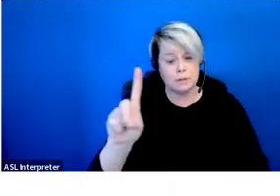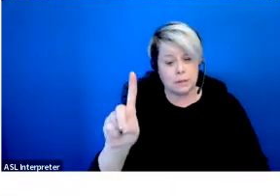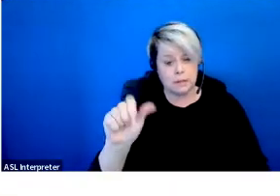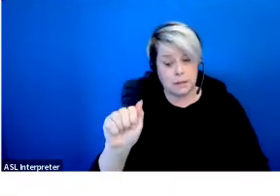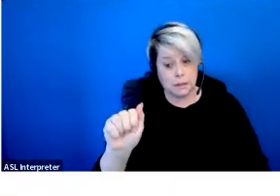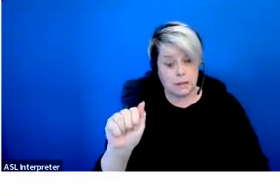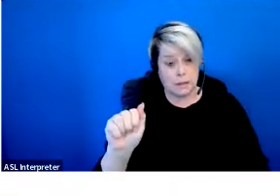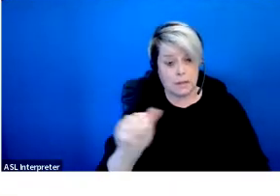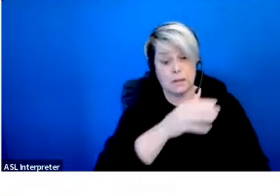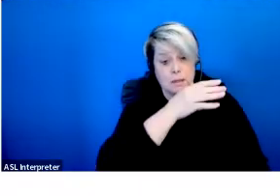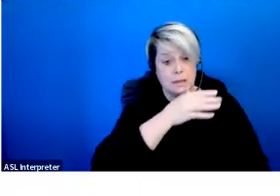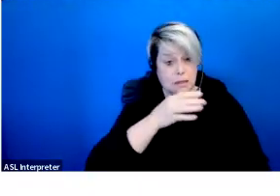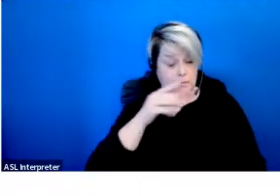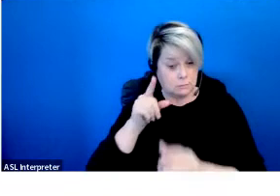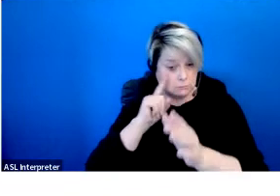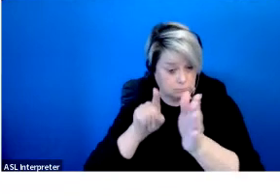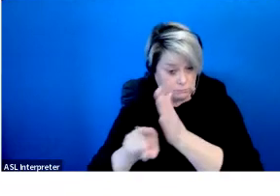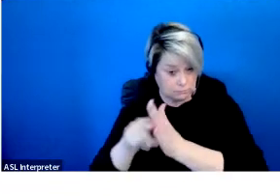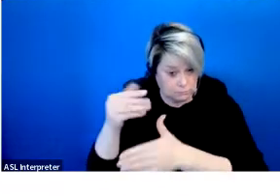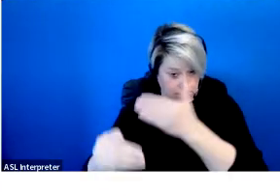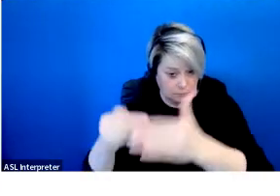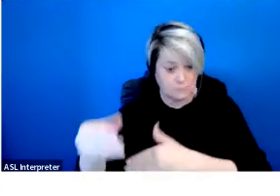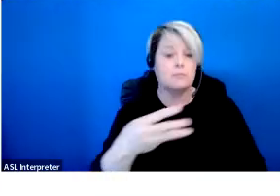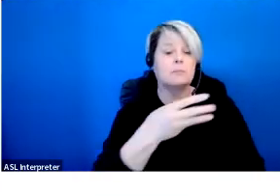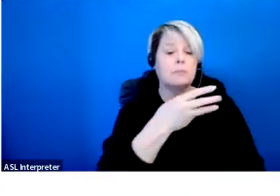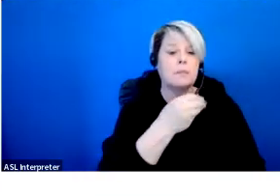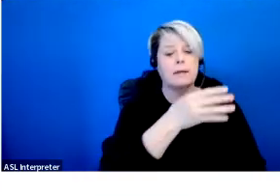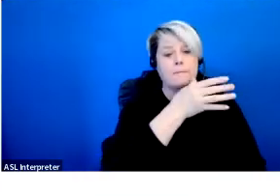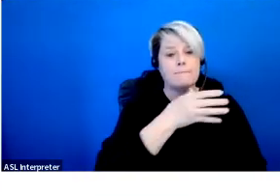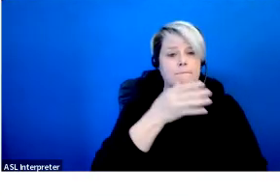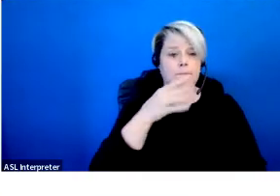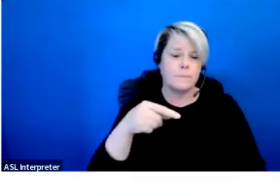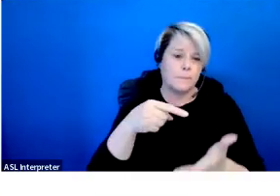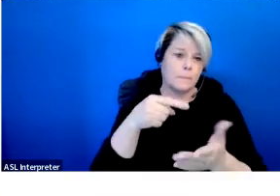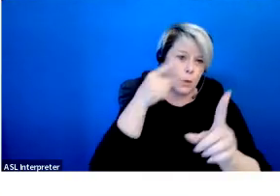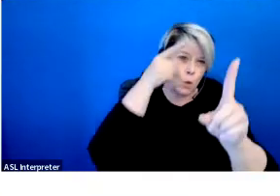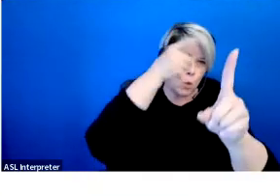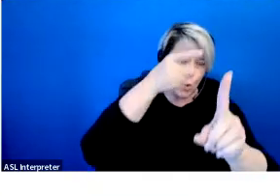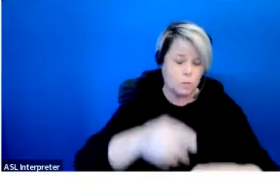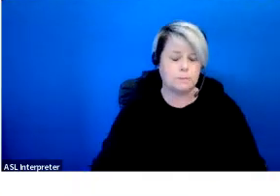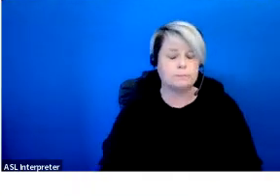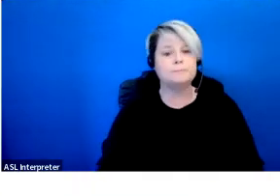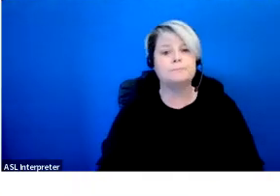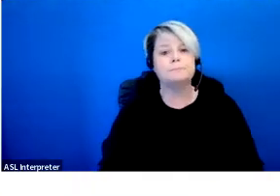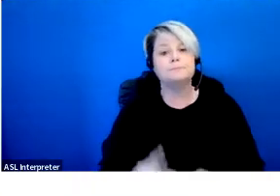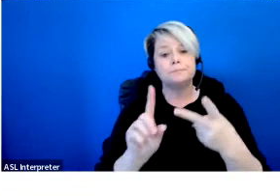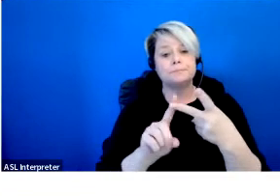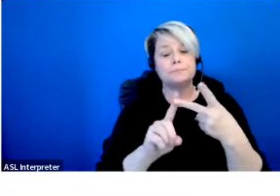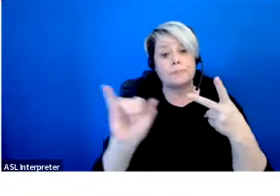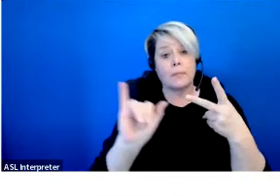relationships promulgating a greater relationship between USDA agriculture research pur suits and their